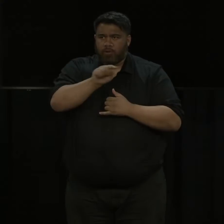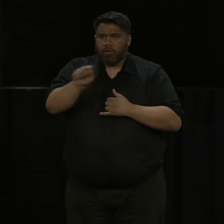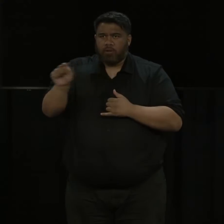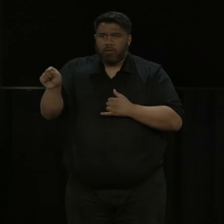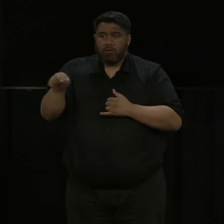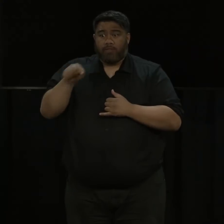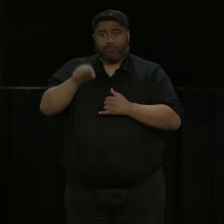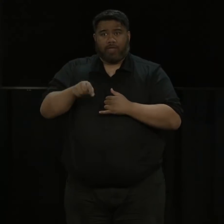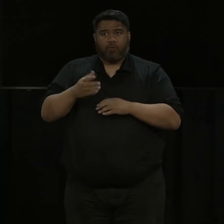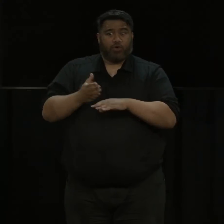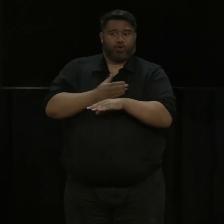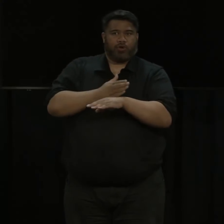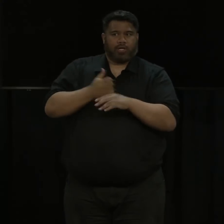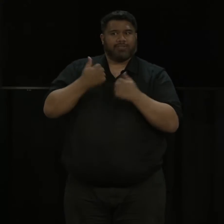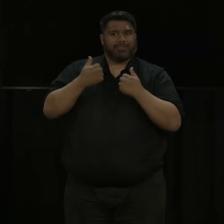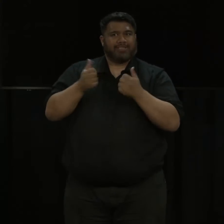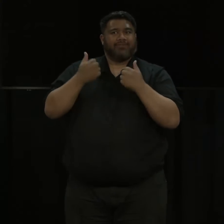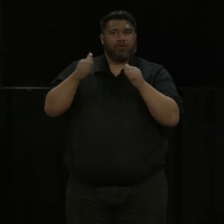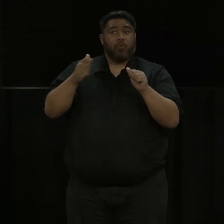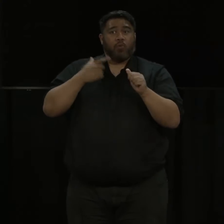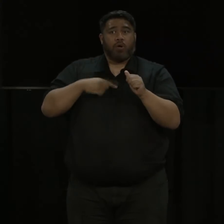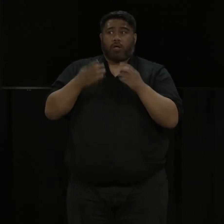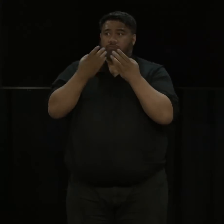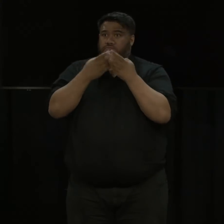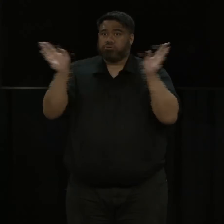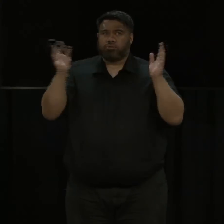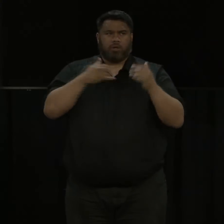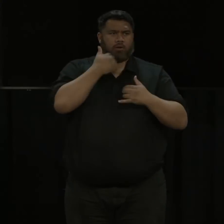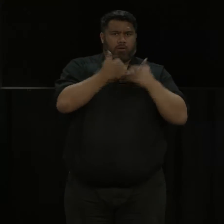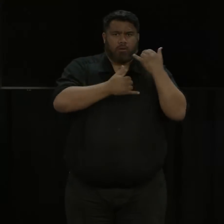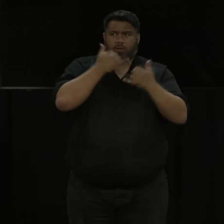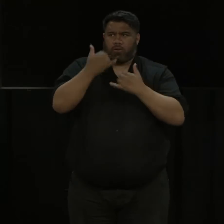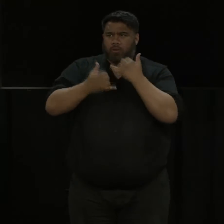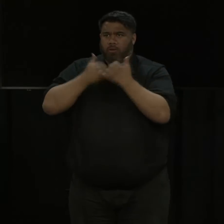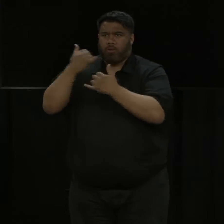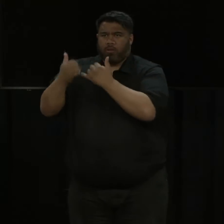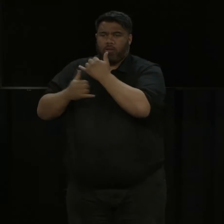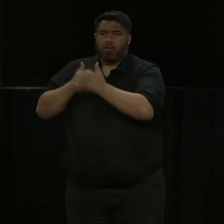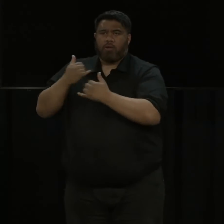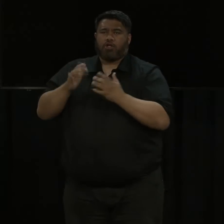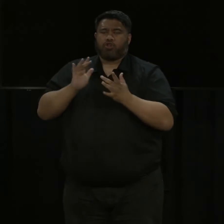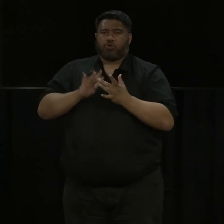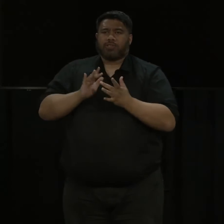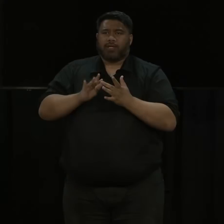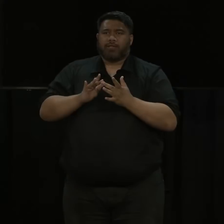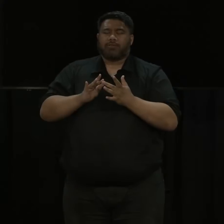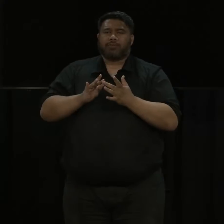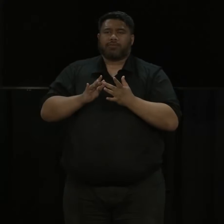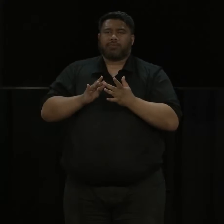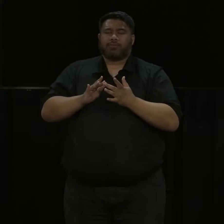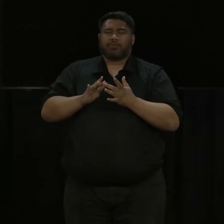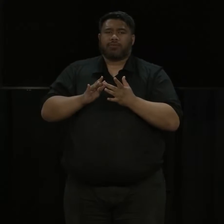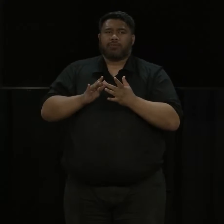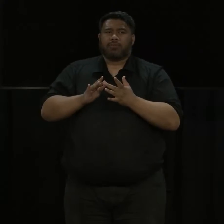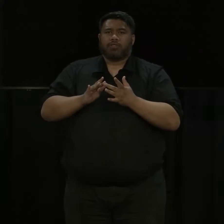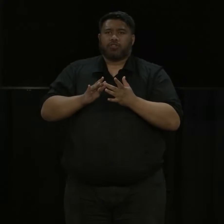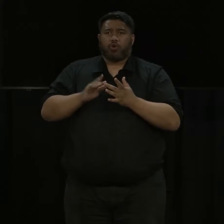August, when it started, you will see we followed up nearly 40,000 people who were contacts of cases and that was one of our early successes in the